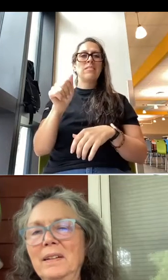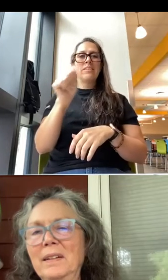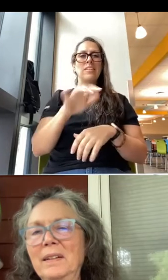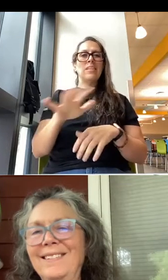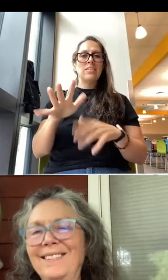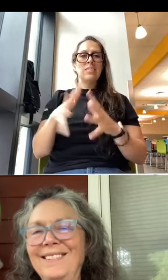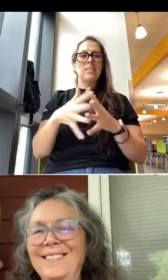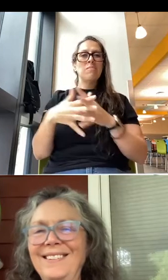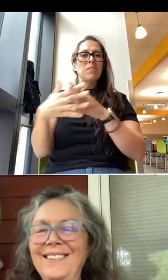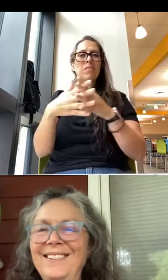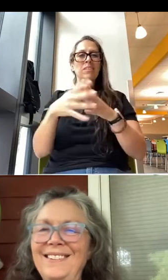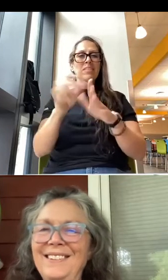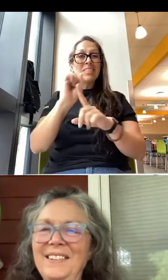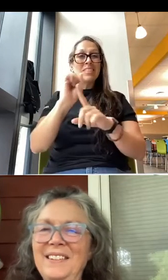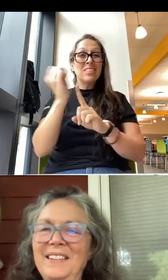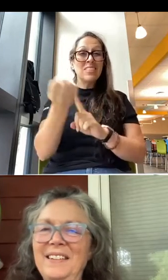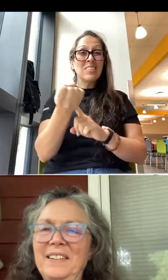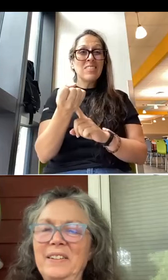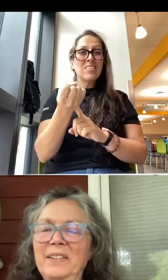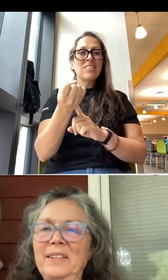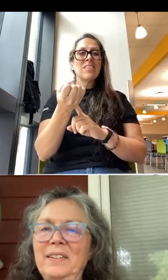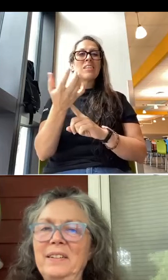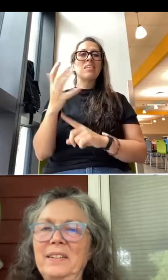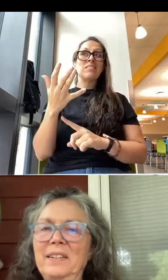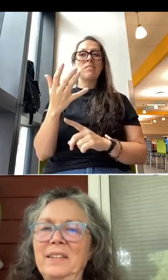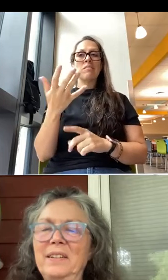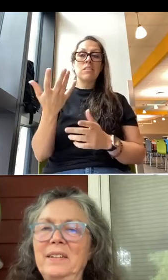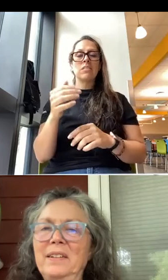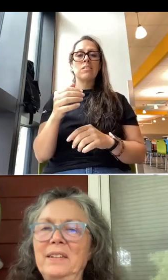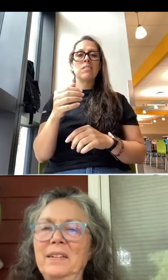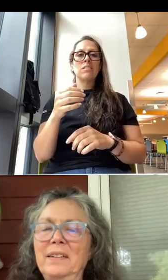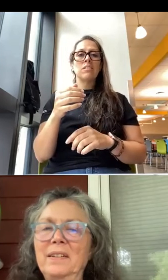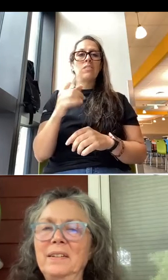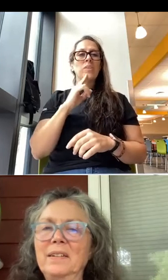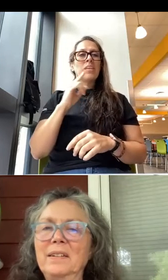that, you know, so to speak, is this incredible lack of understanding, you